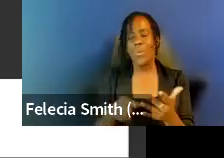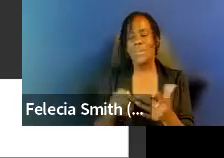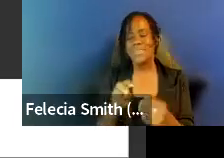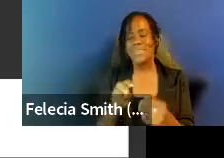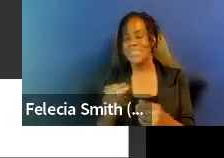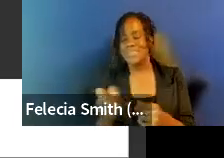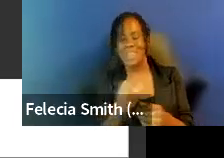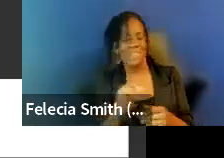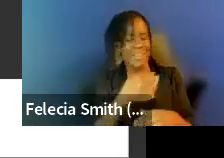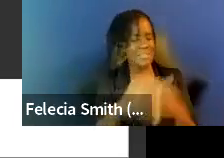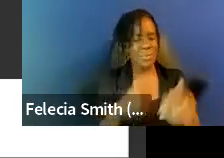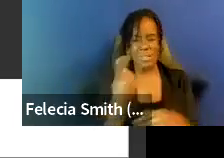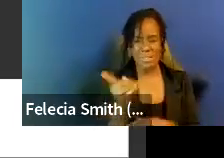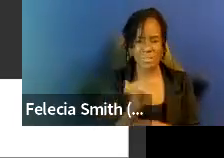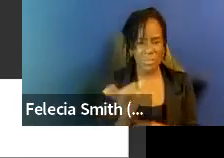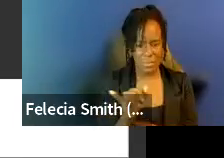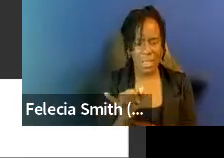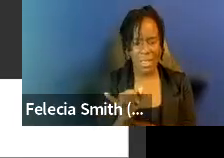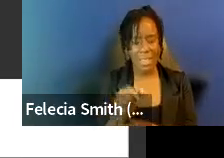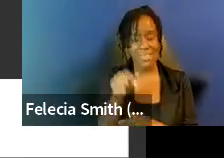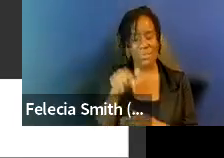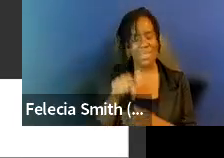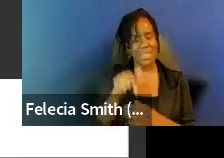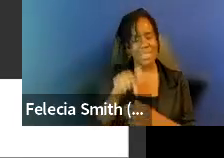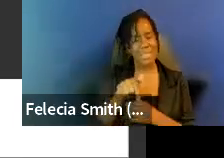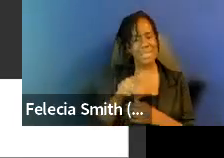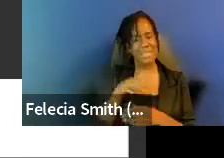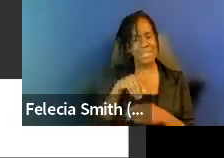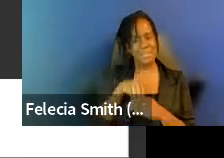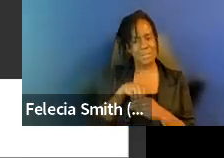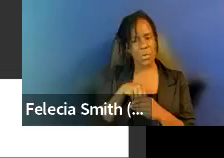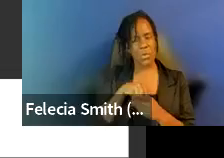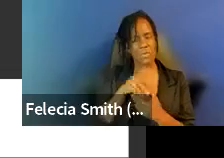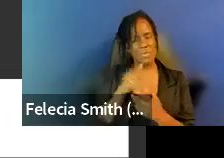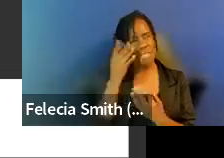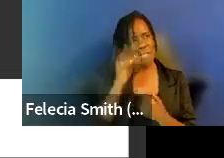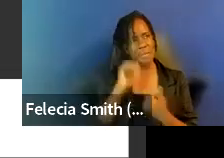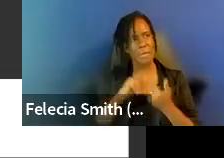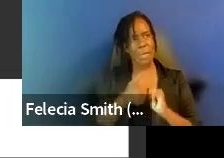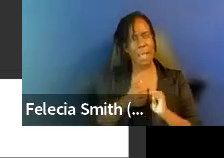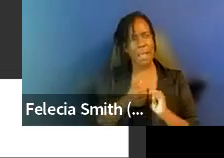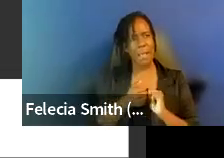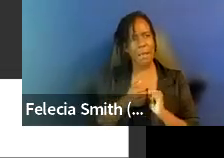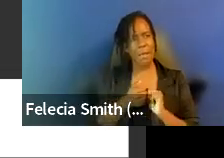is a space. The user interface, I think about what are the colors we use to represent